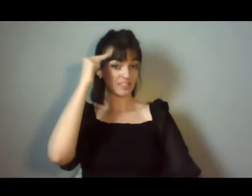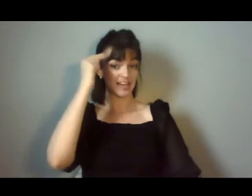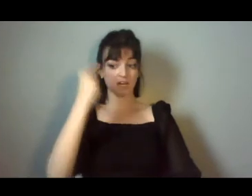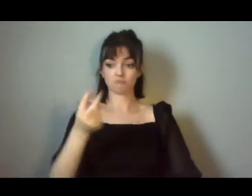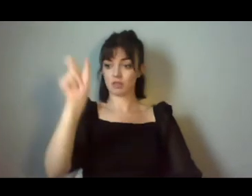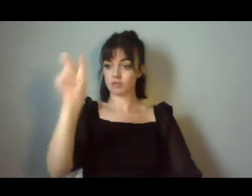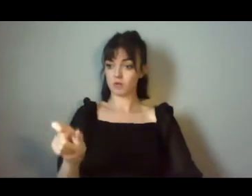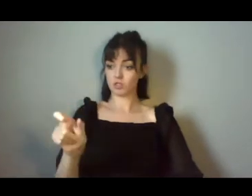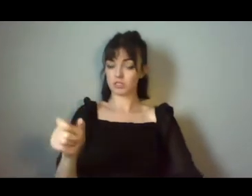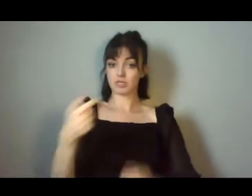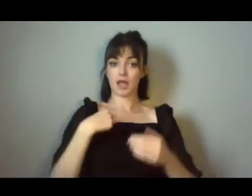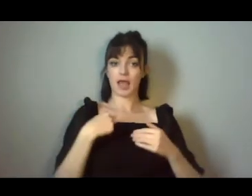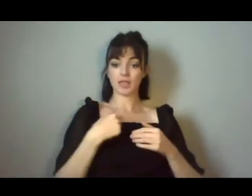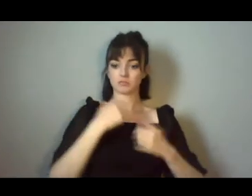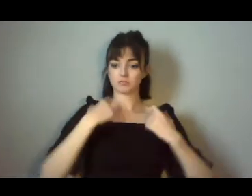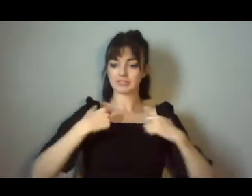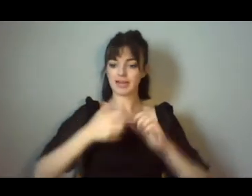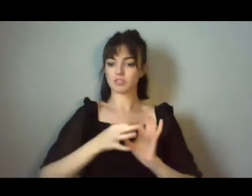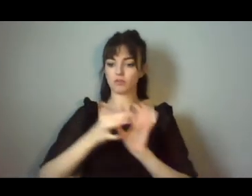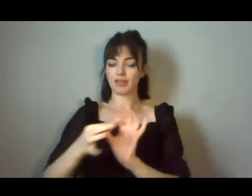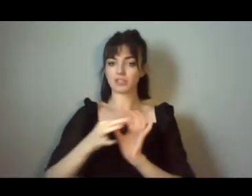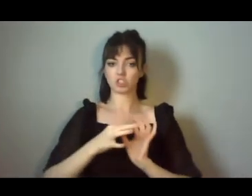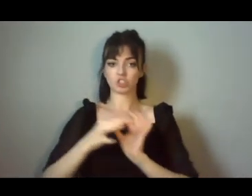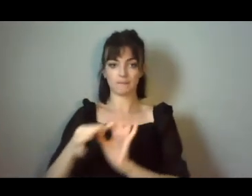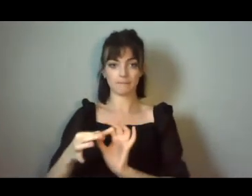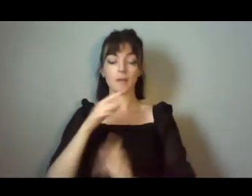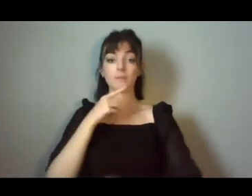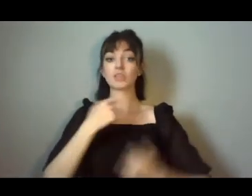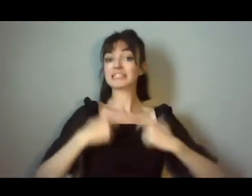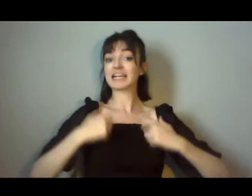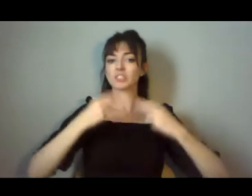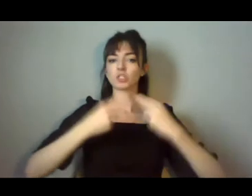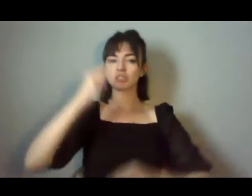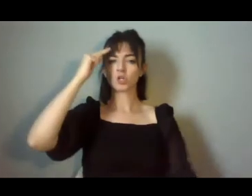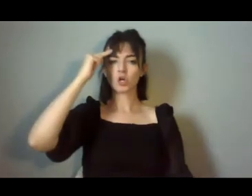client relationship, but also by the solicitor of the necessity in some cases of having a personal